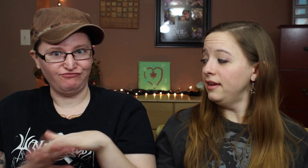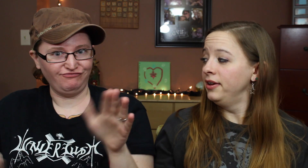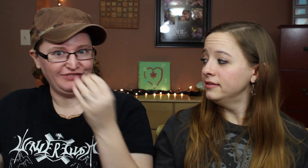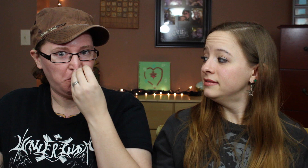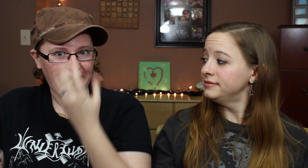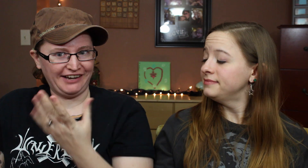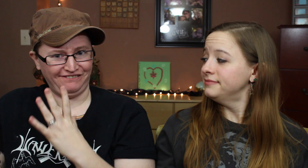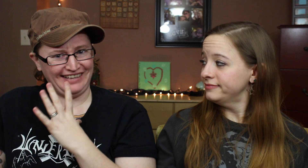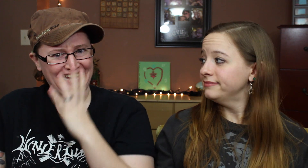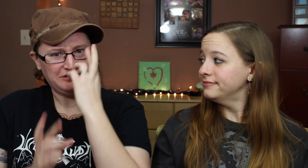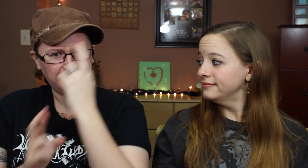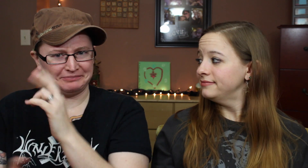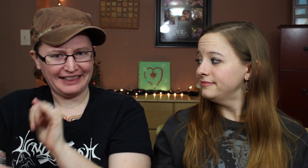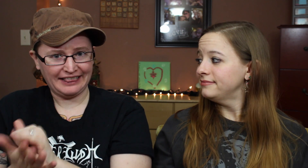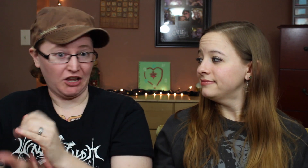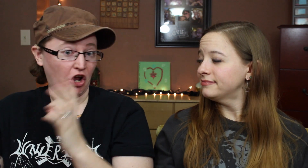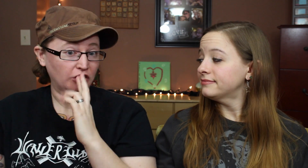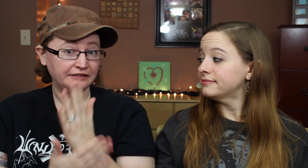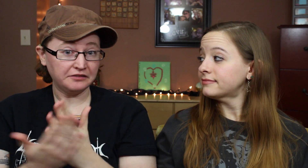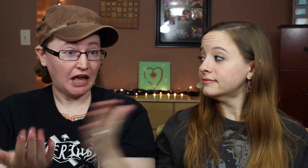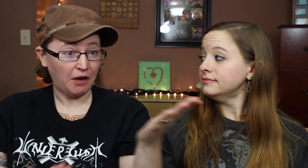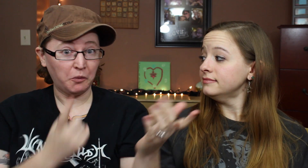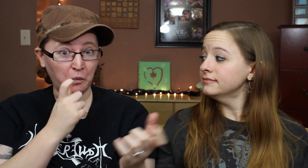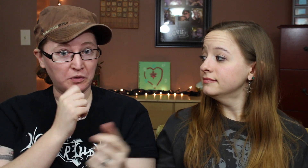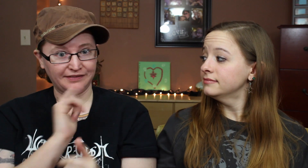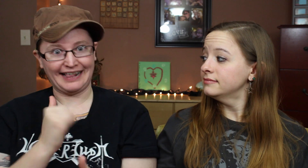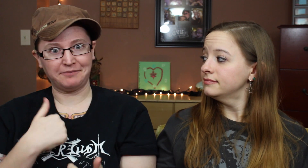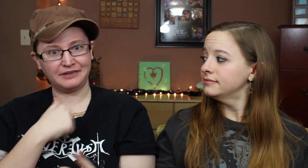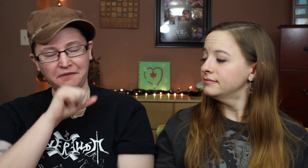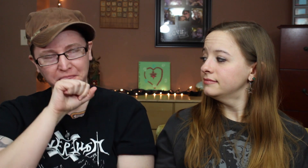period! They just don't care, and that's fine. I respect that.